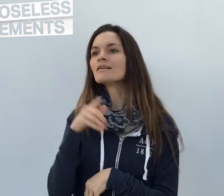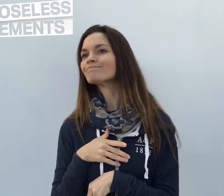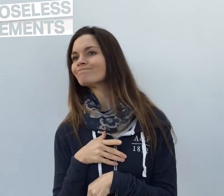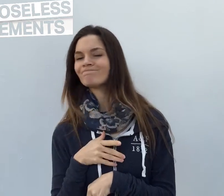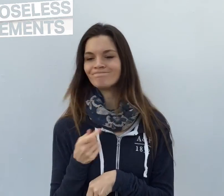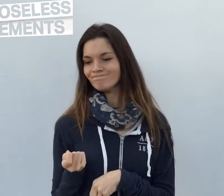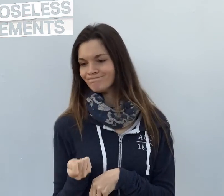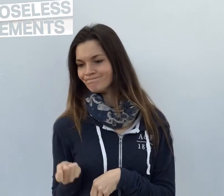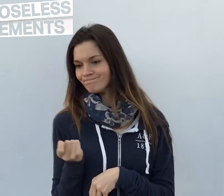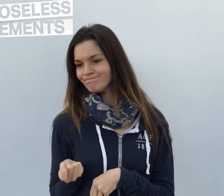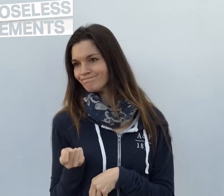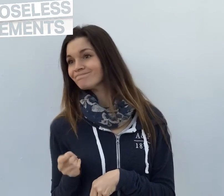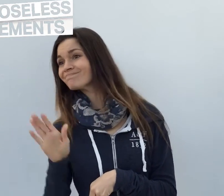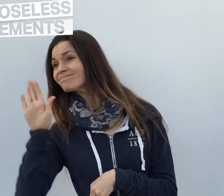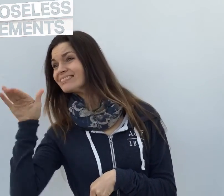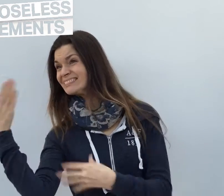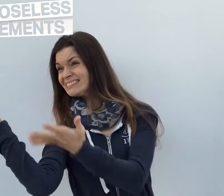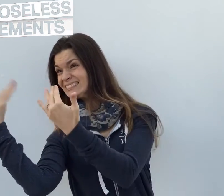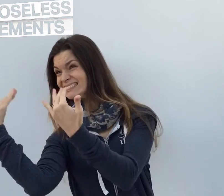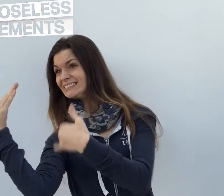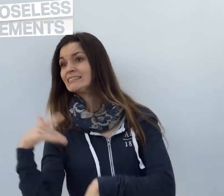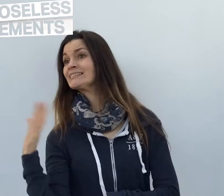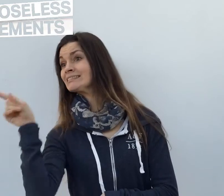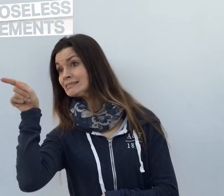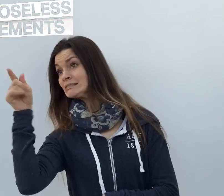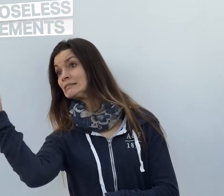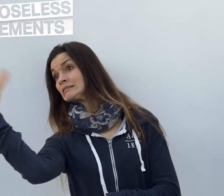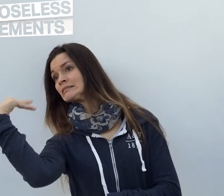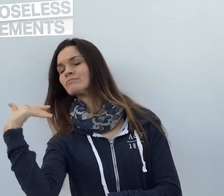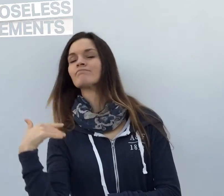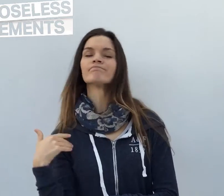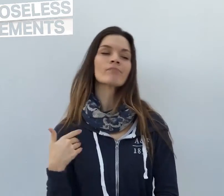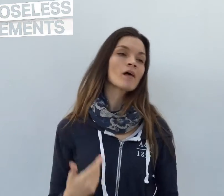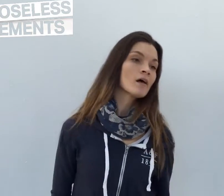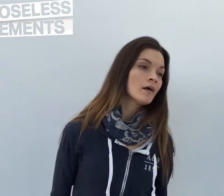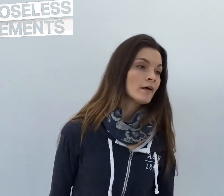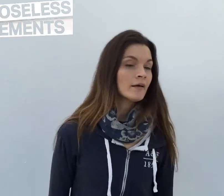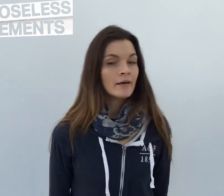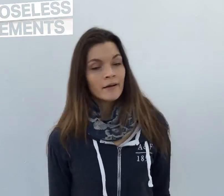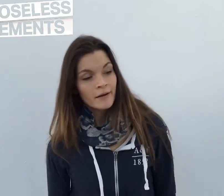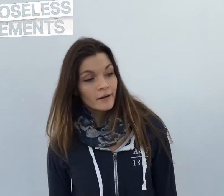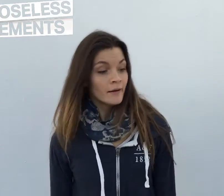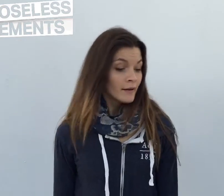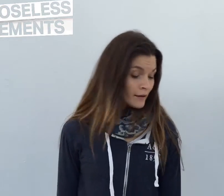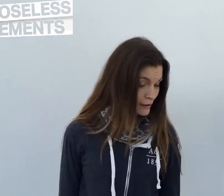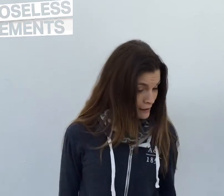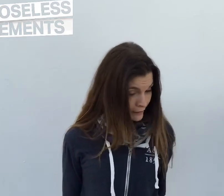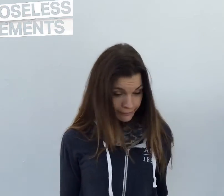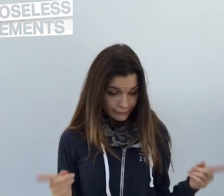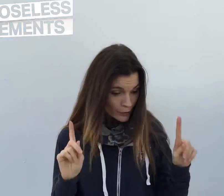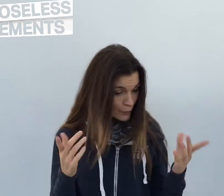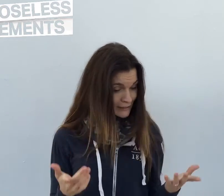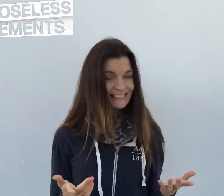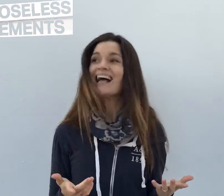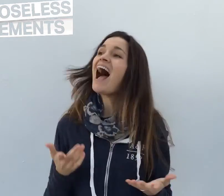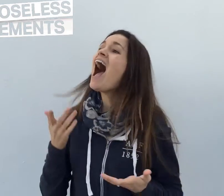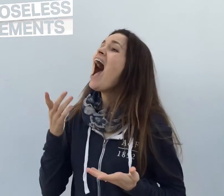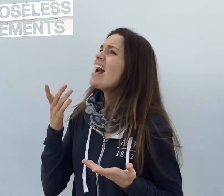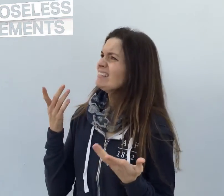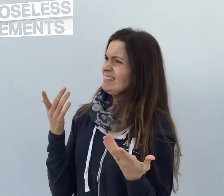Luckily at this point he spots a member of staff, winds his window down and calls him over. The staff member walks over and asks what the problem is.